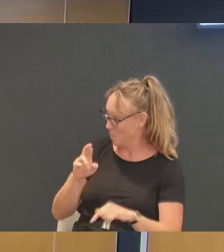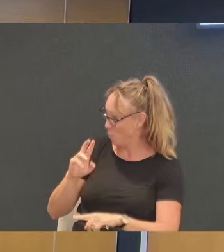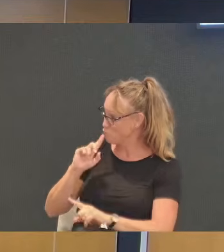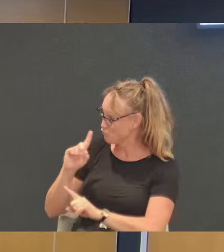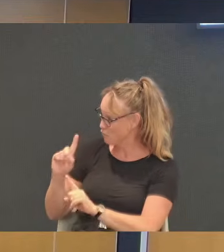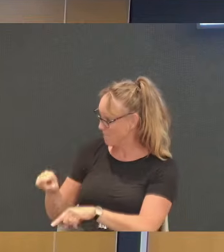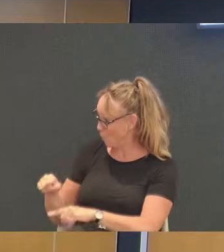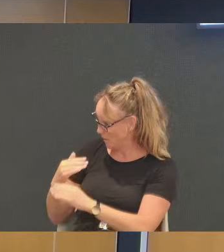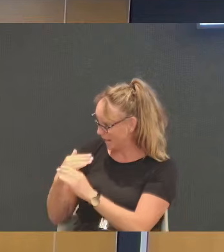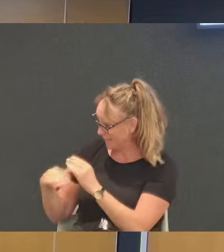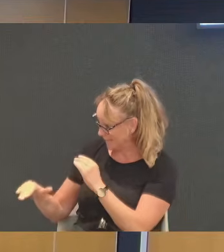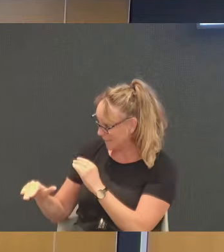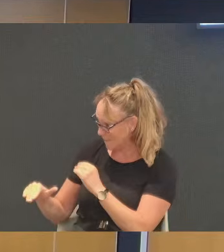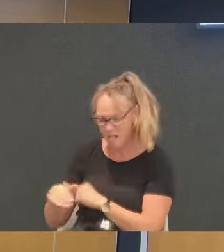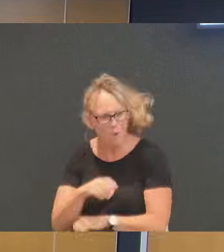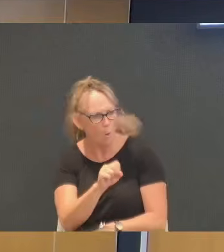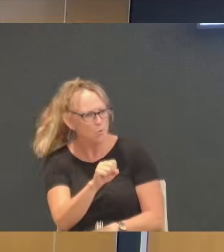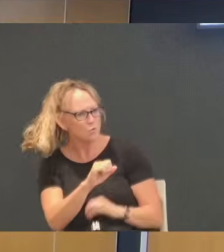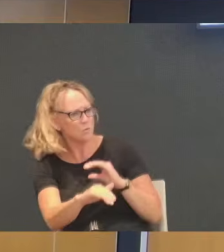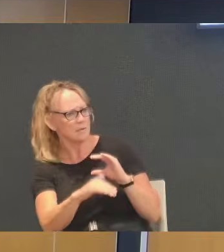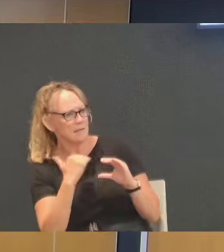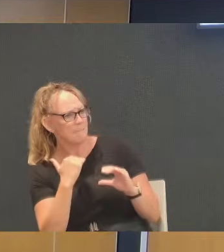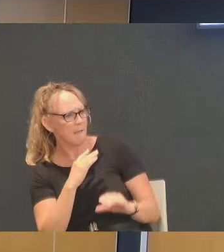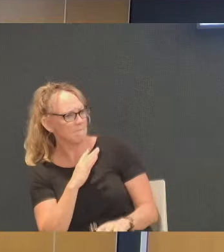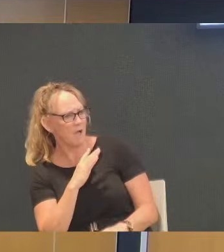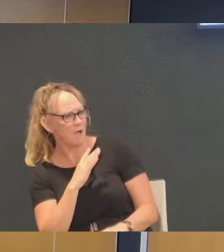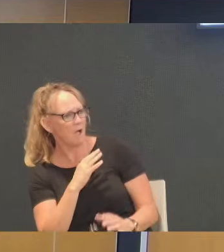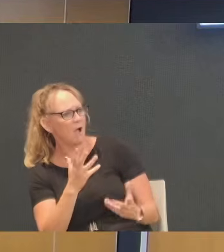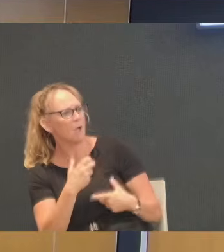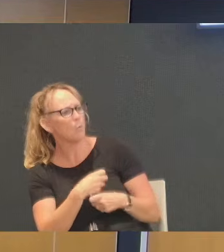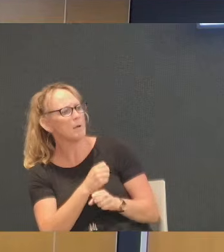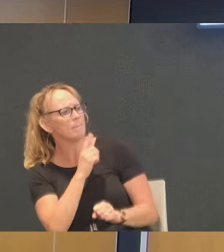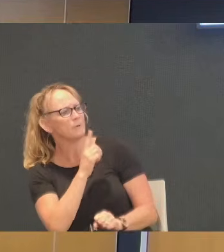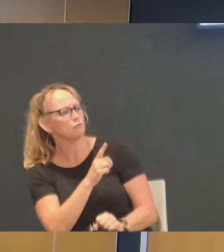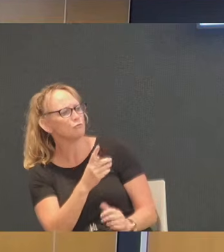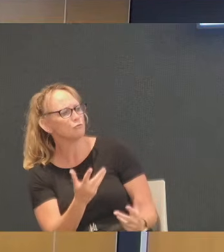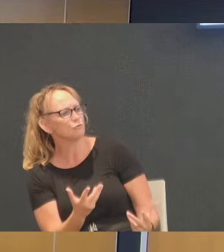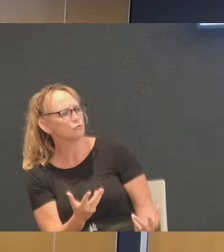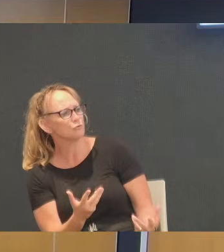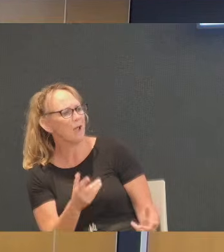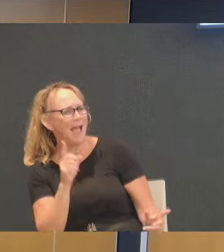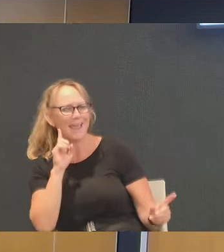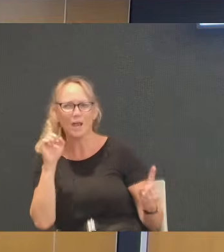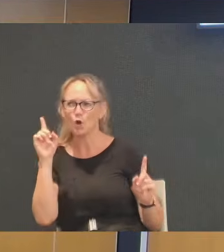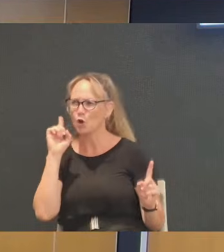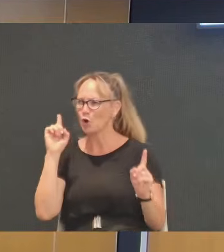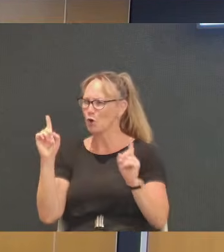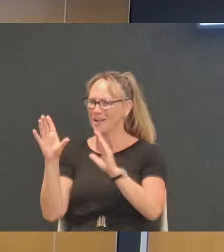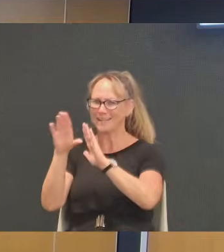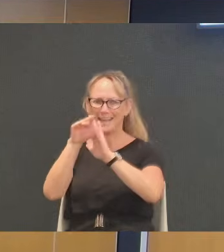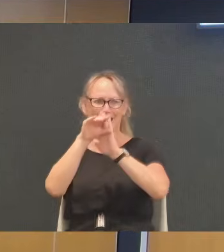it out. Yeah, you can report back. I just want to make sure I was hearing that our cameras are